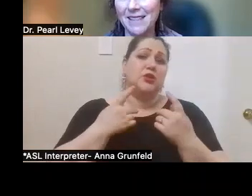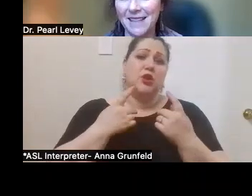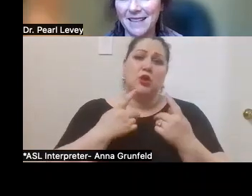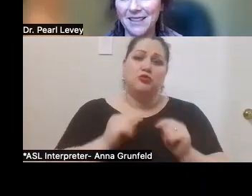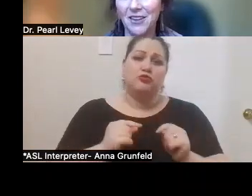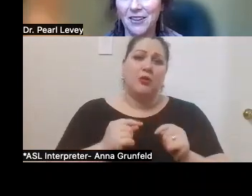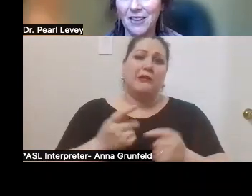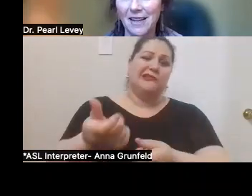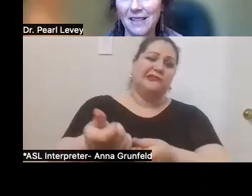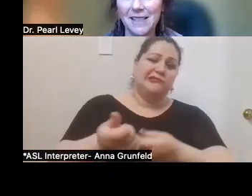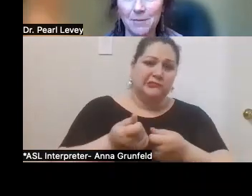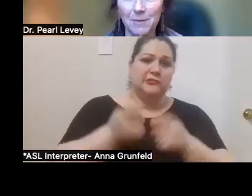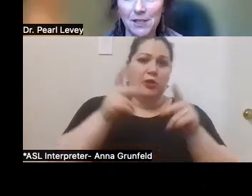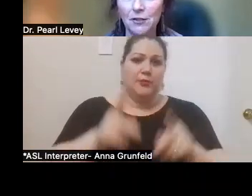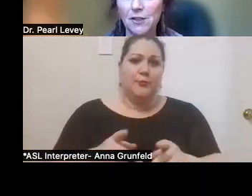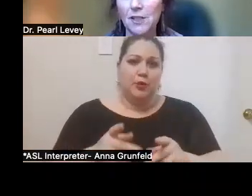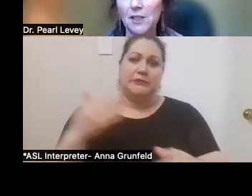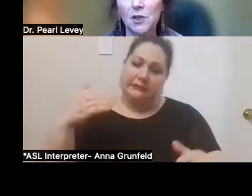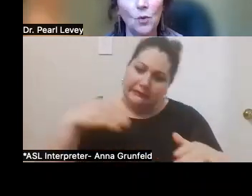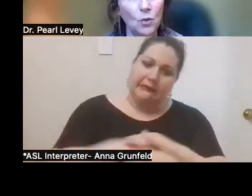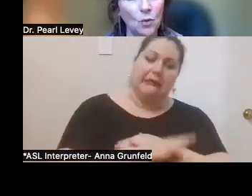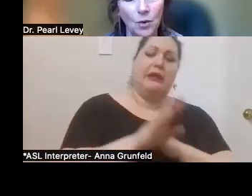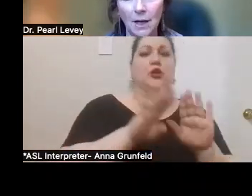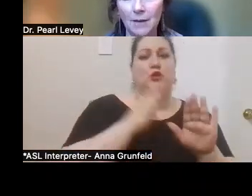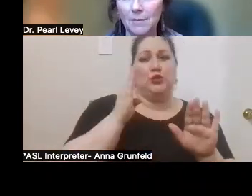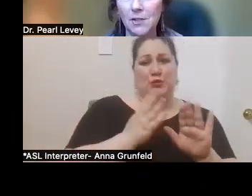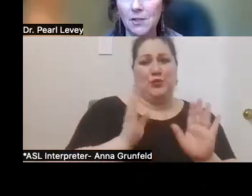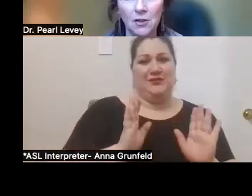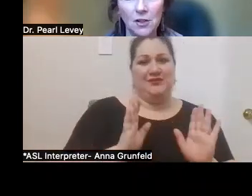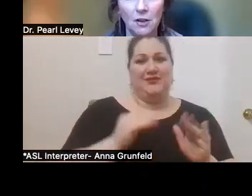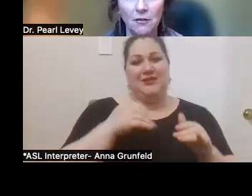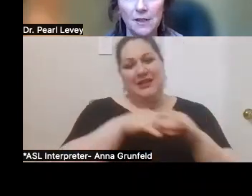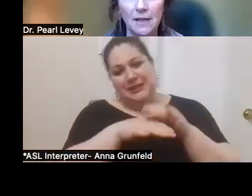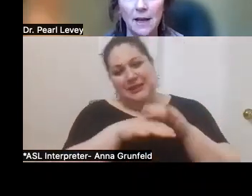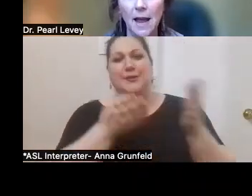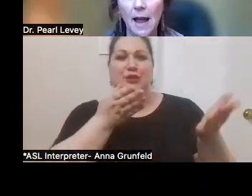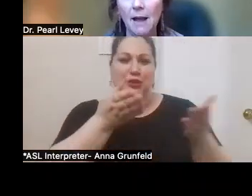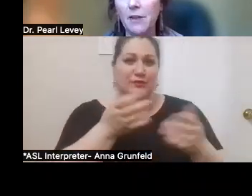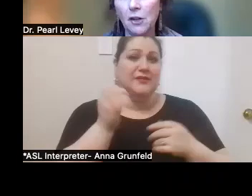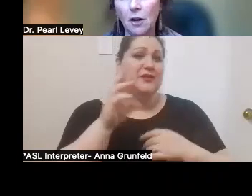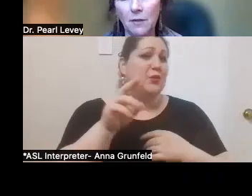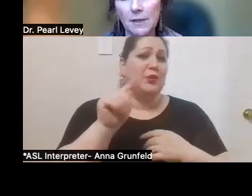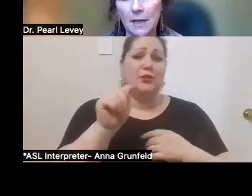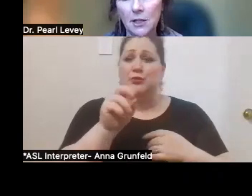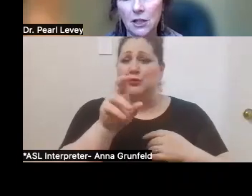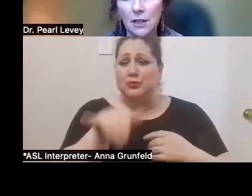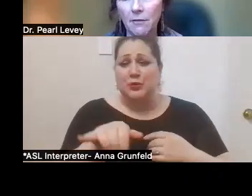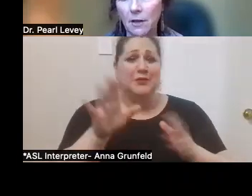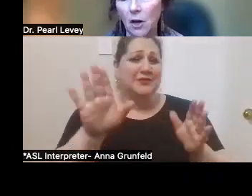at, you know, accessibility services or Tony's office and have that conversation and have an